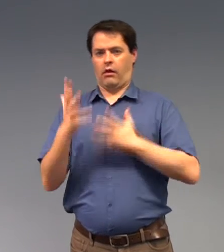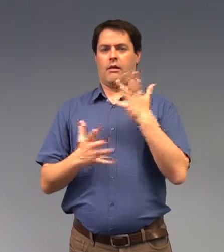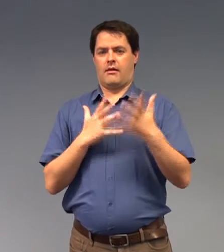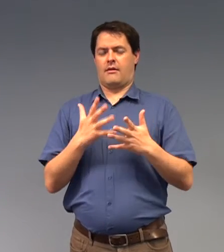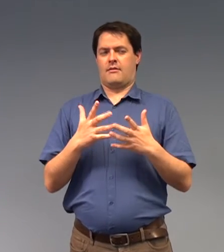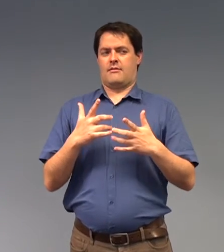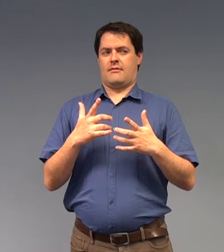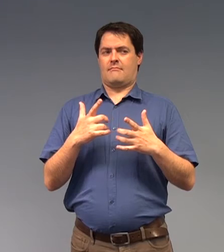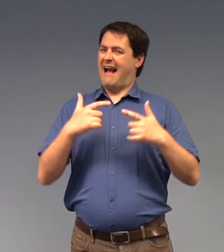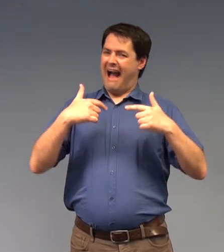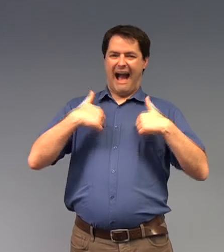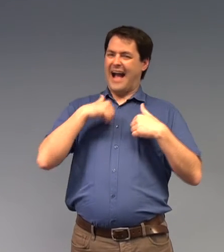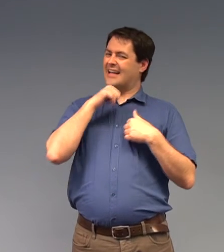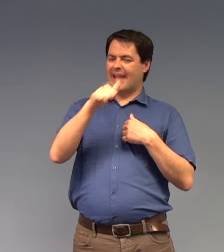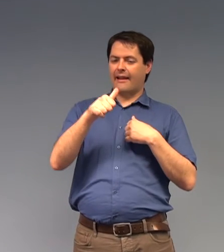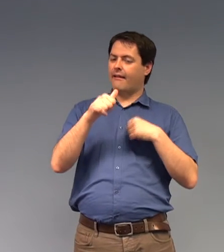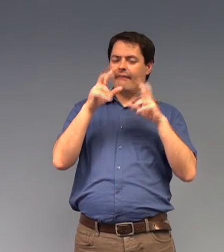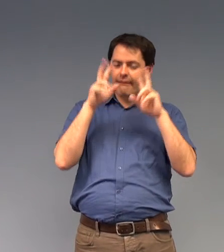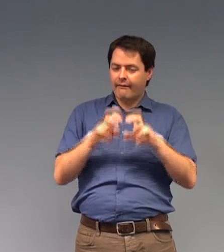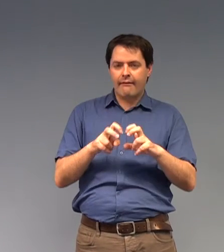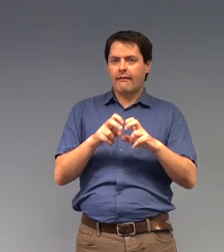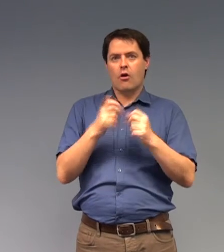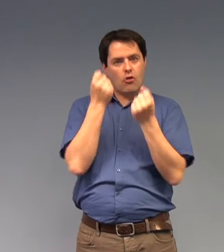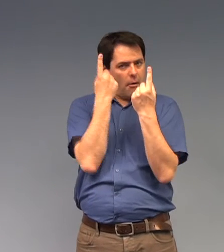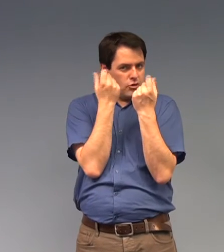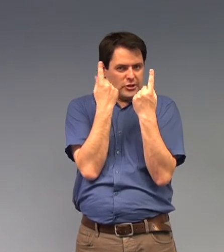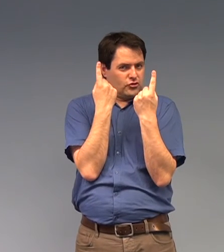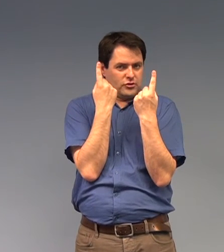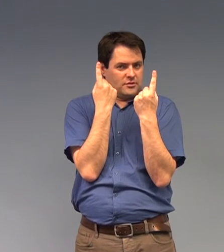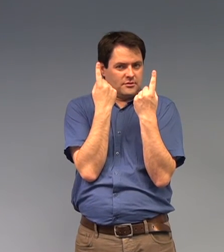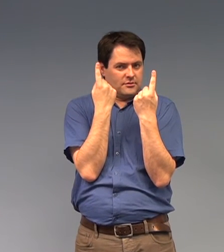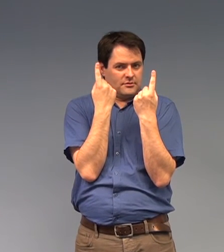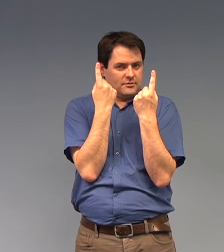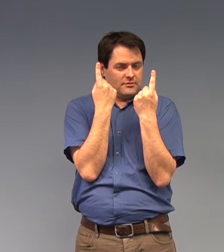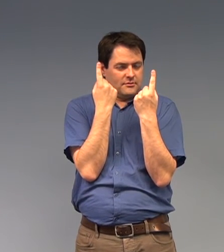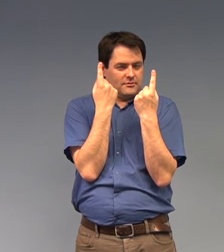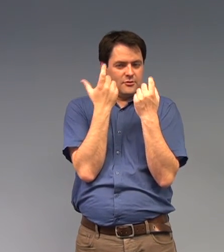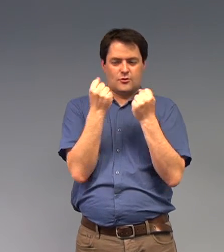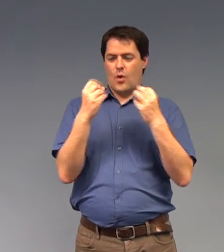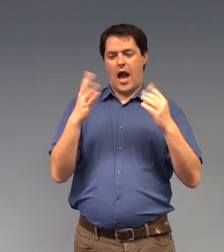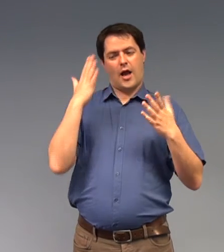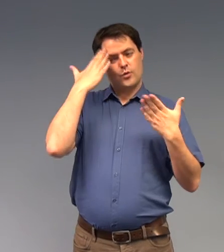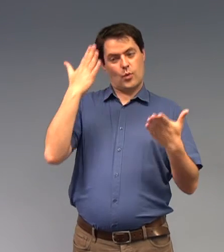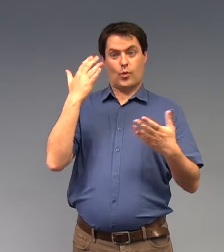And so it seems that they wanted to produce more impoverishments.